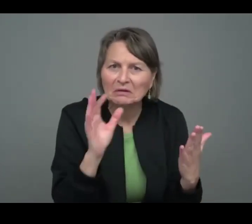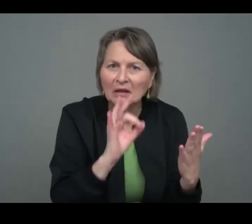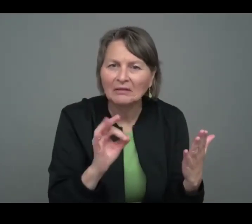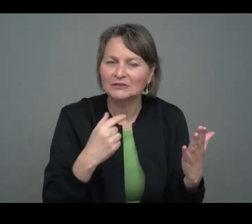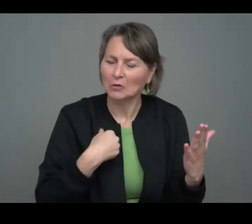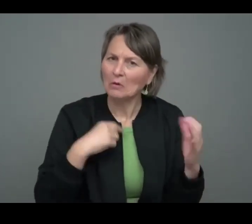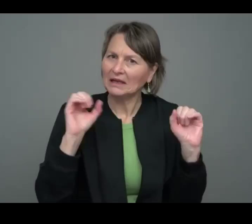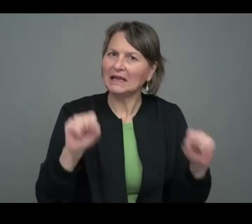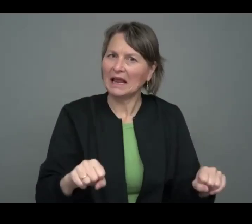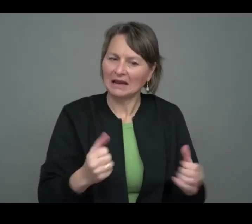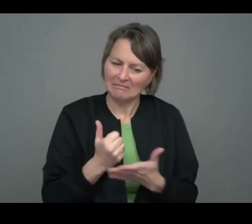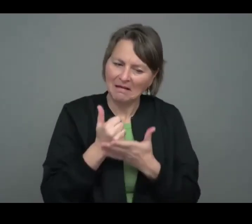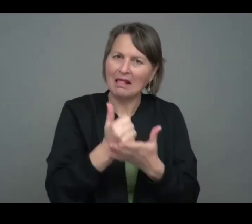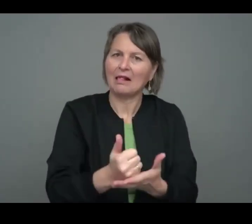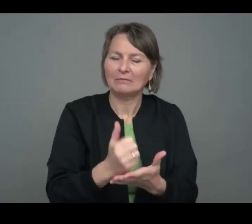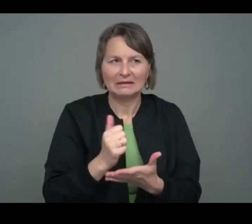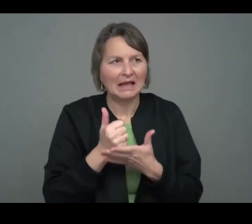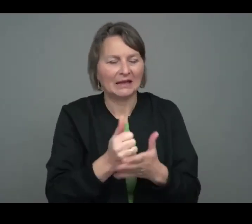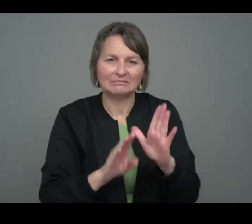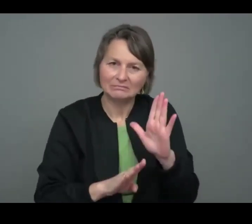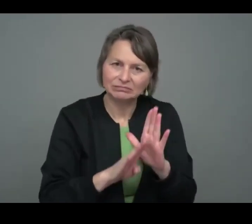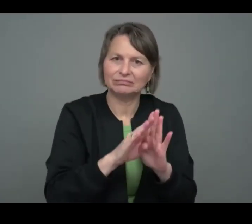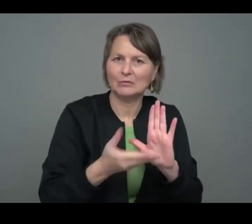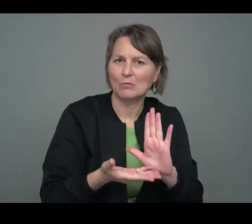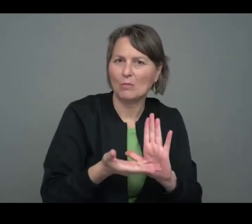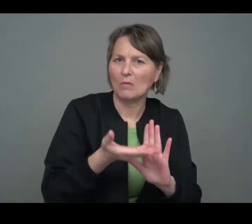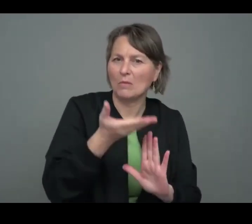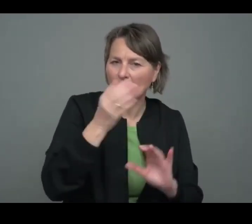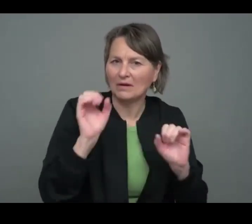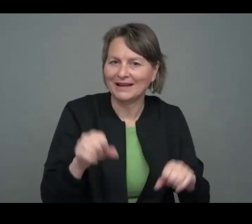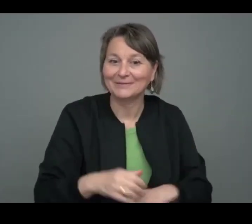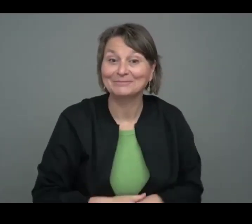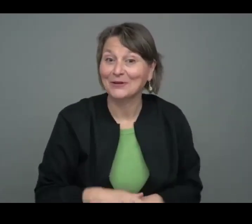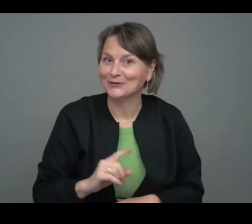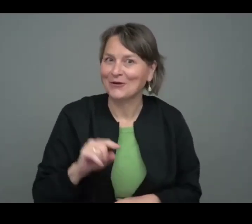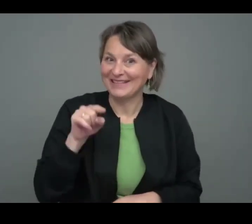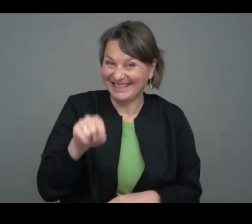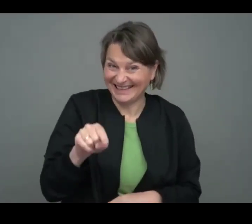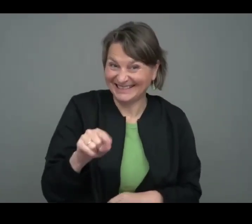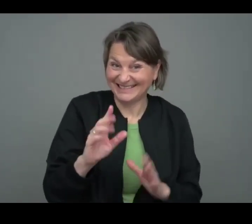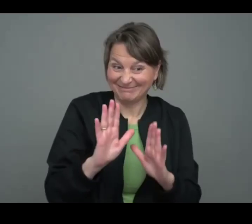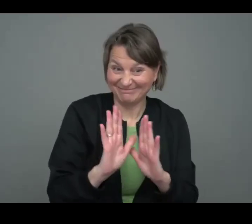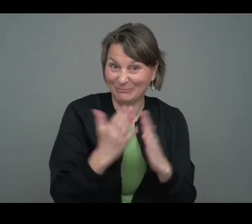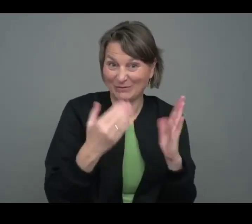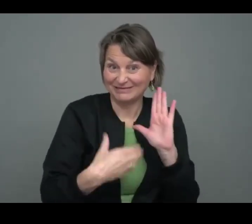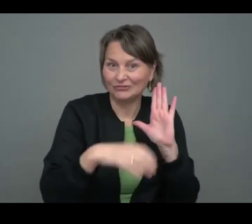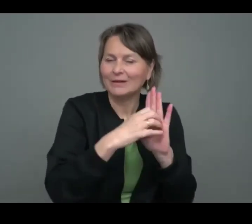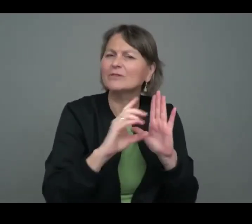research more. So I was asked to contribute with further writing, in this case, a book.